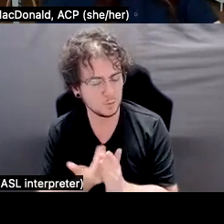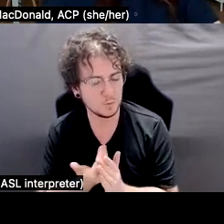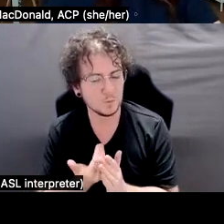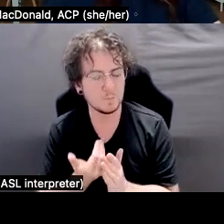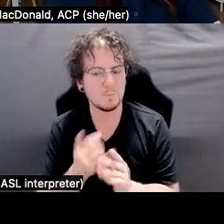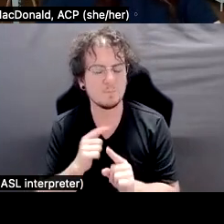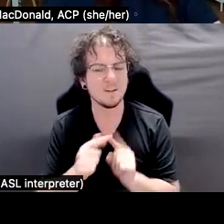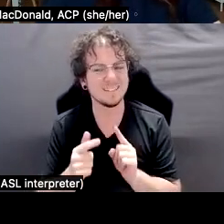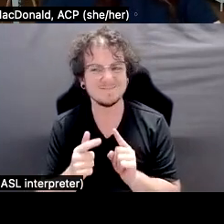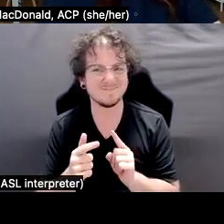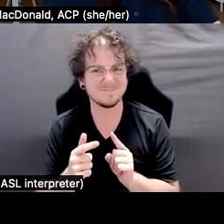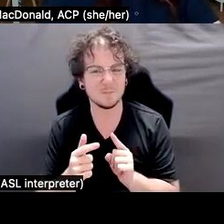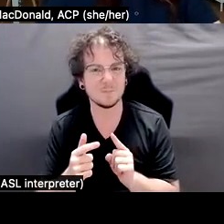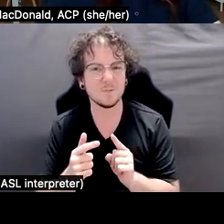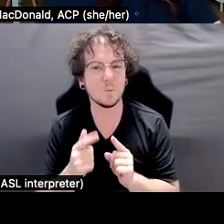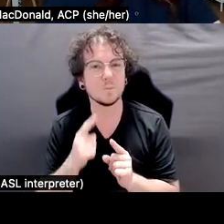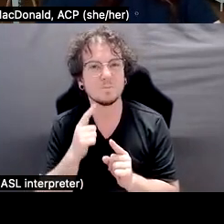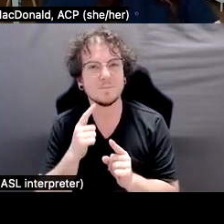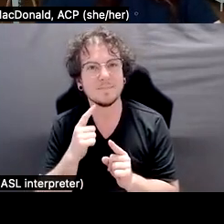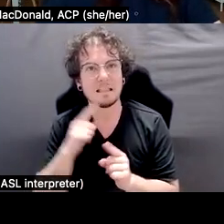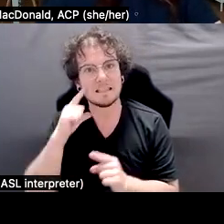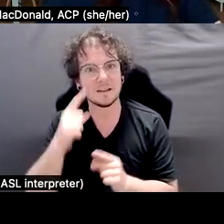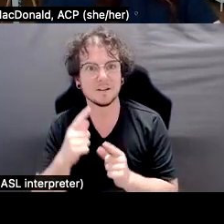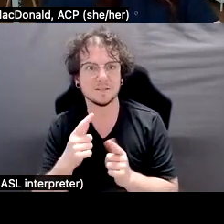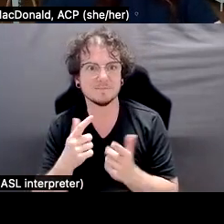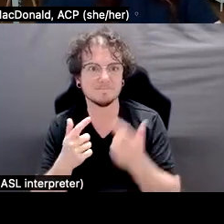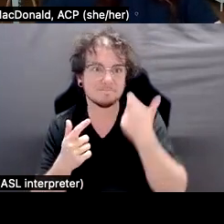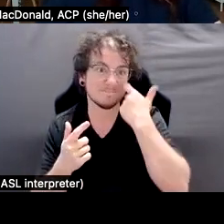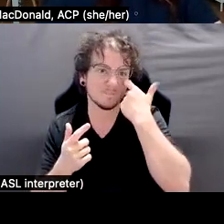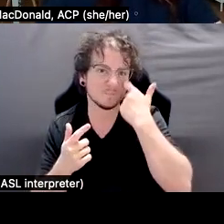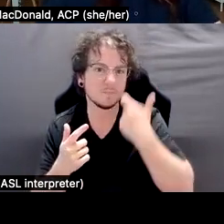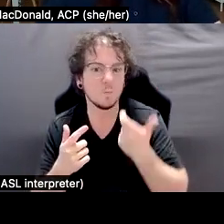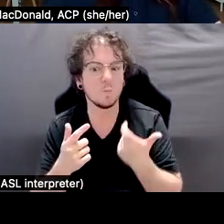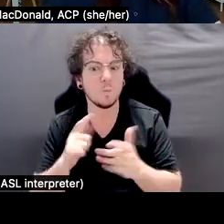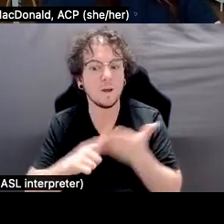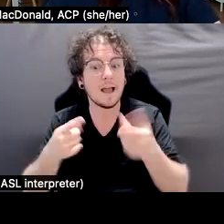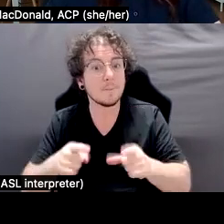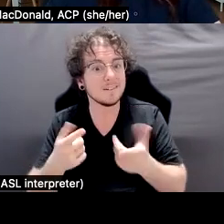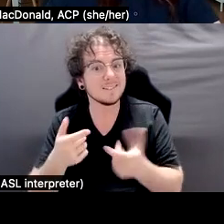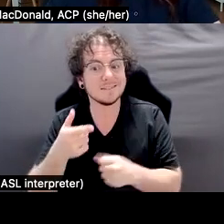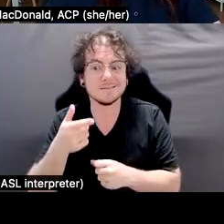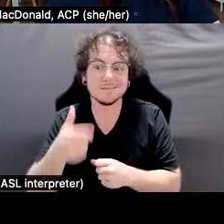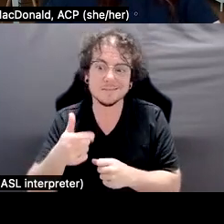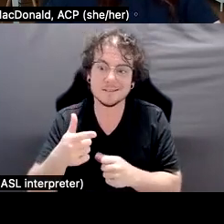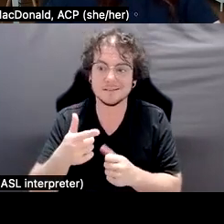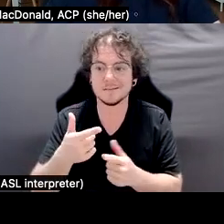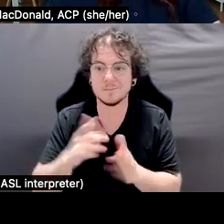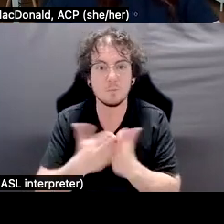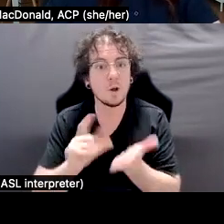book publishing industry is fairly stable and just ageing in place. And this has pros and